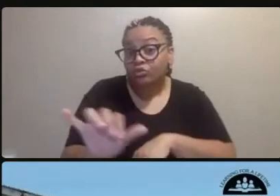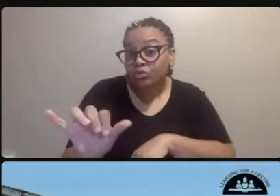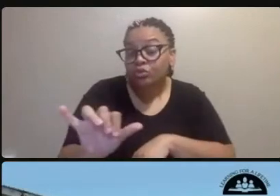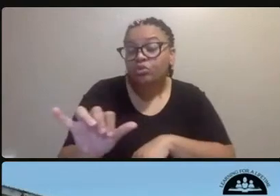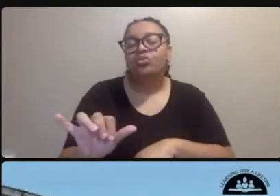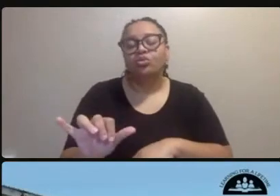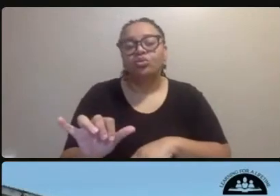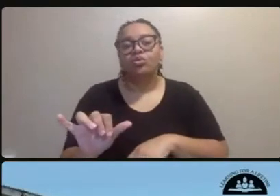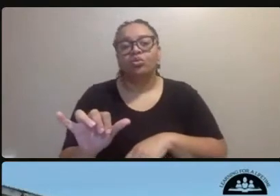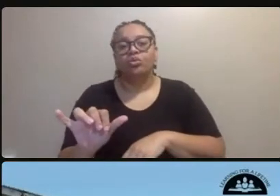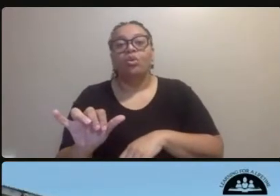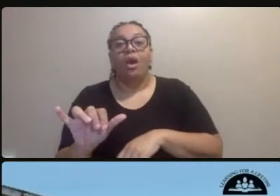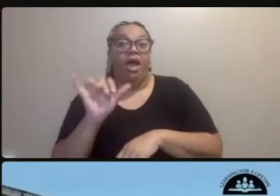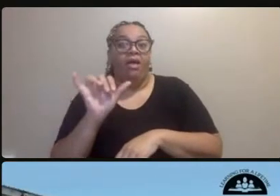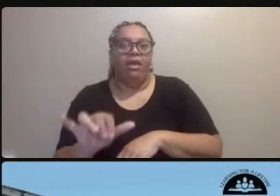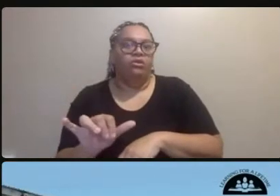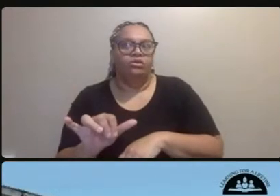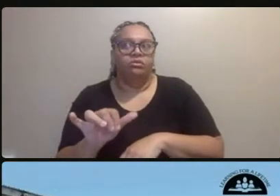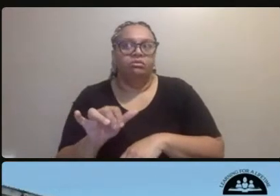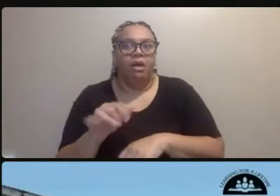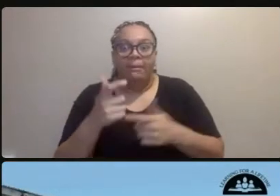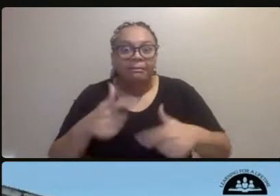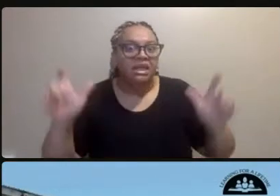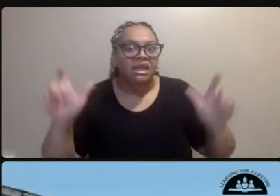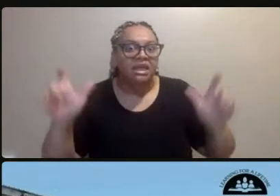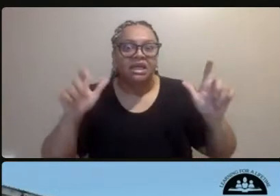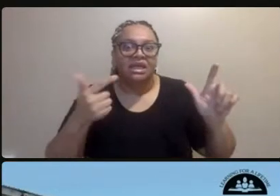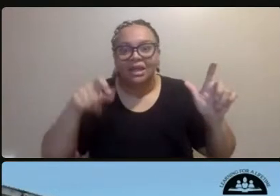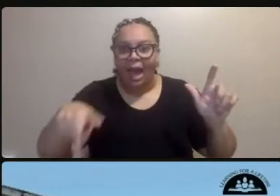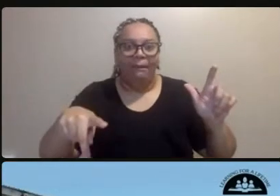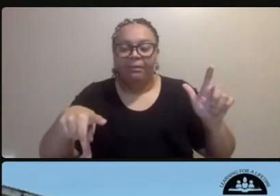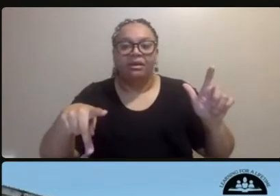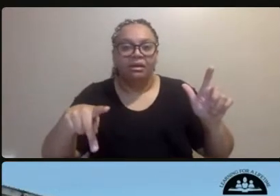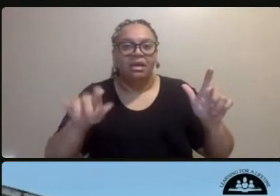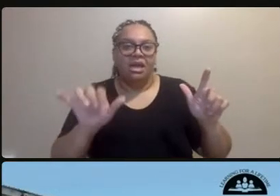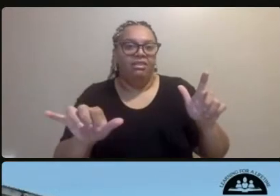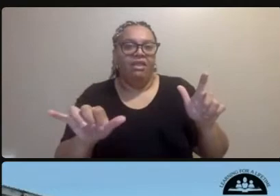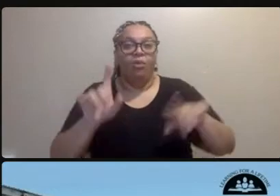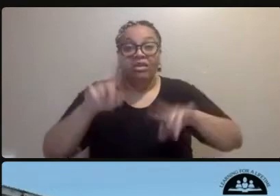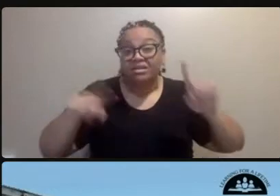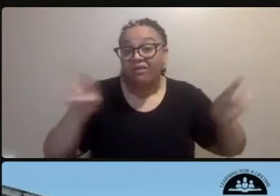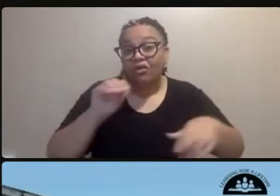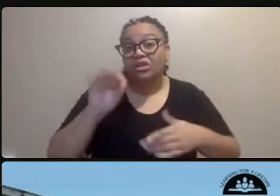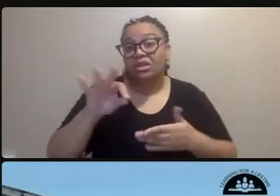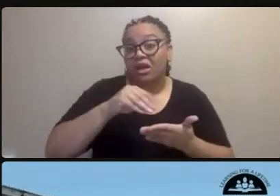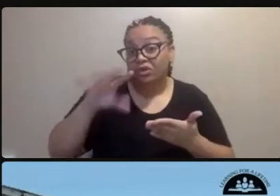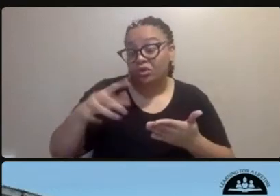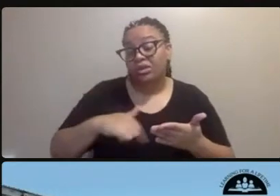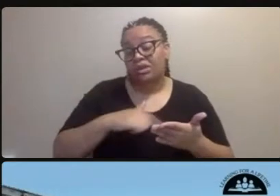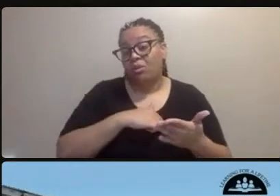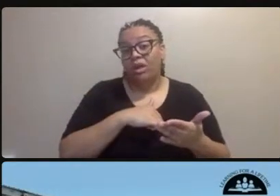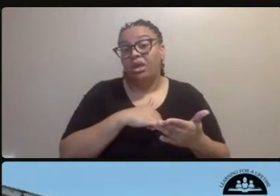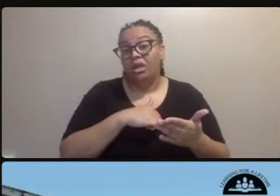SADDAM, KAISER OR OREGON BUT